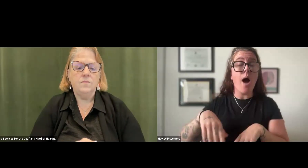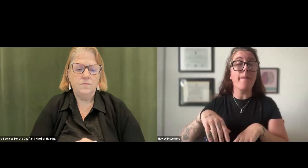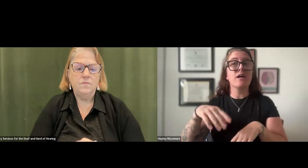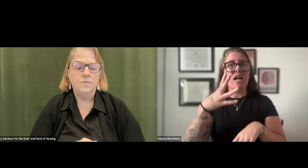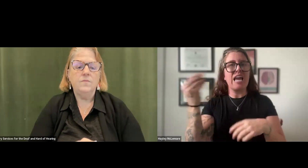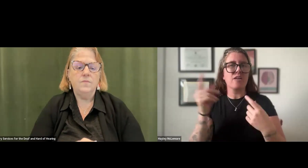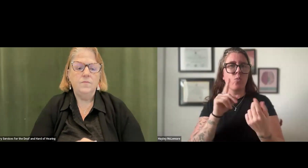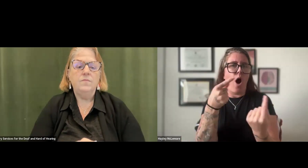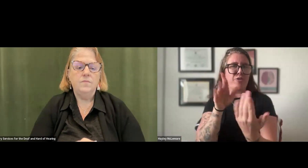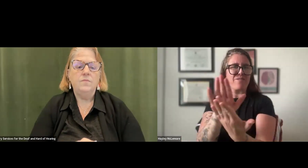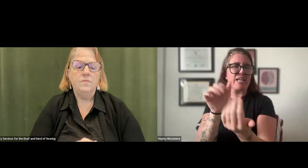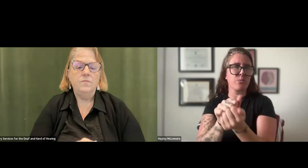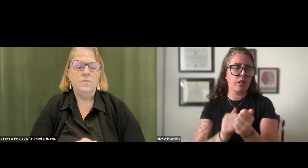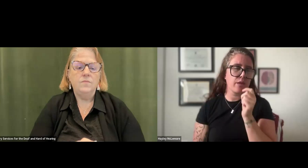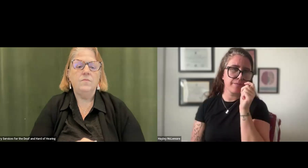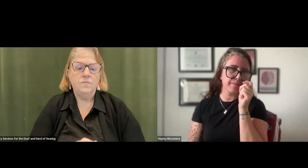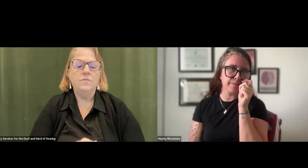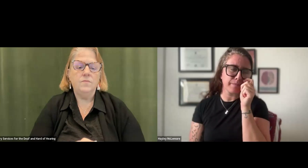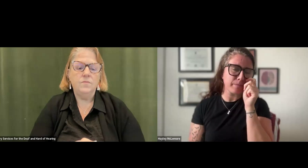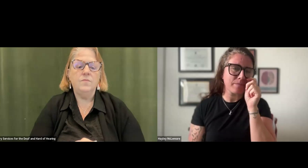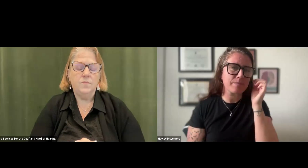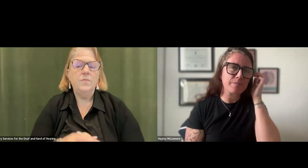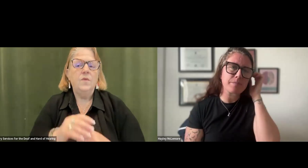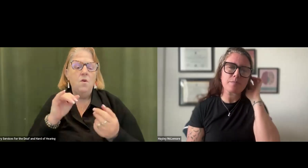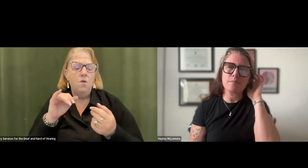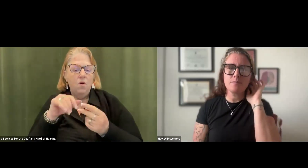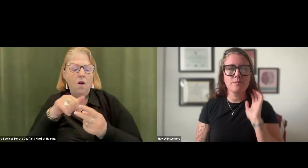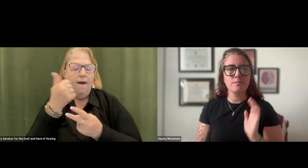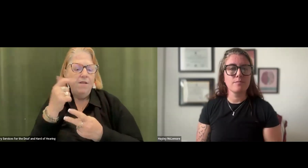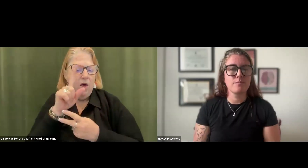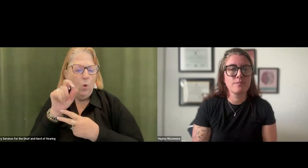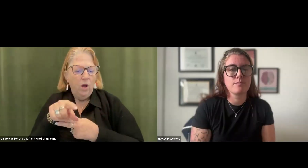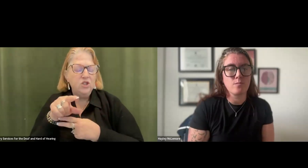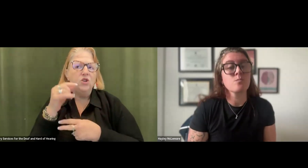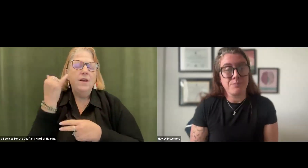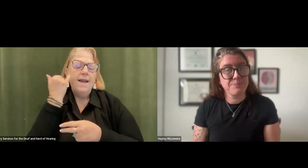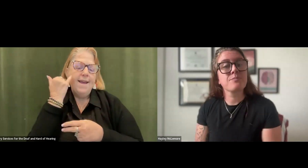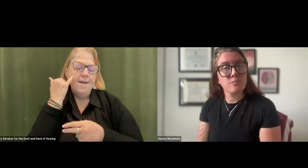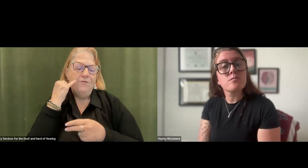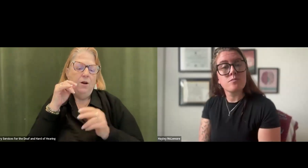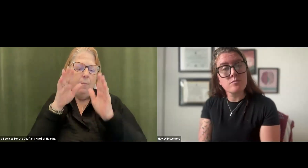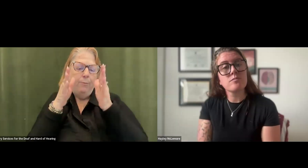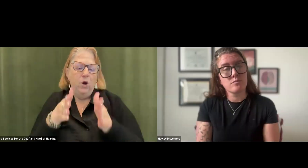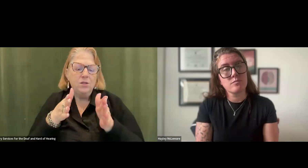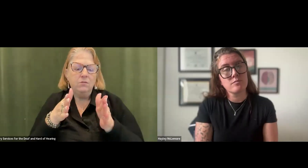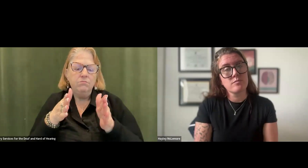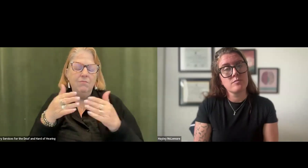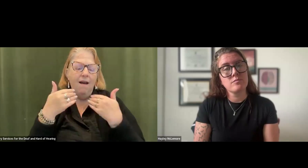how much support that person got growing up, and also what they're faced with in their daily lives. [Interpreter for Brenda] And Brenda's saying: I do have one more question for you.